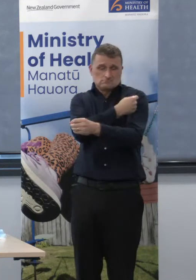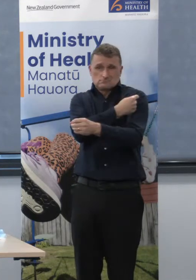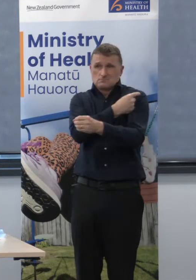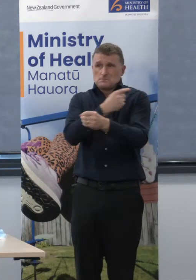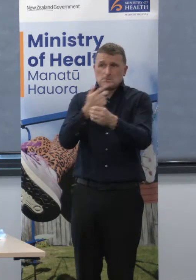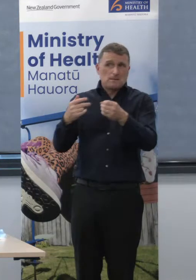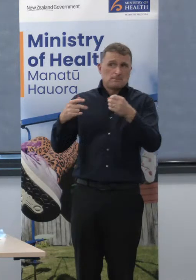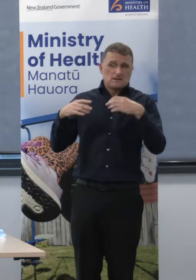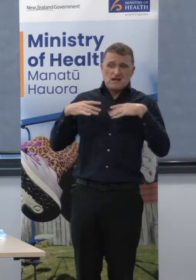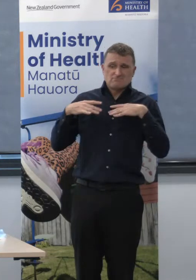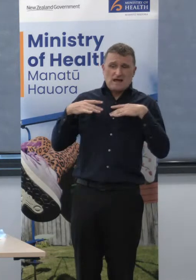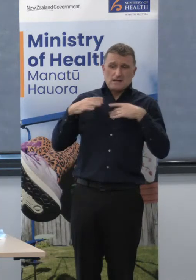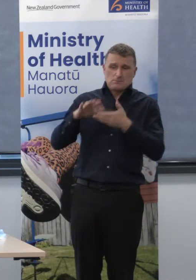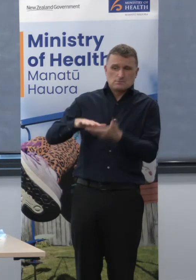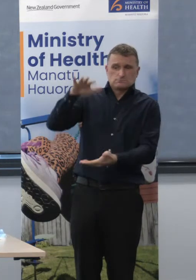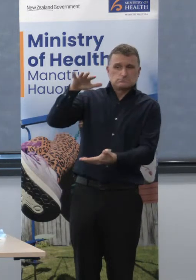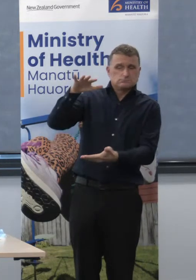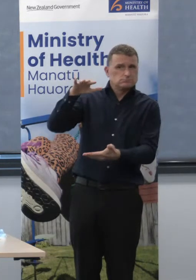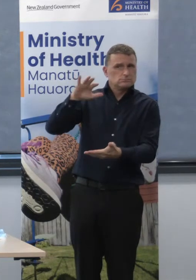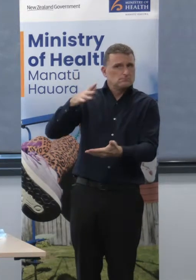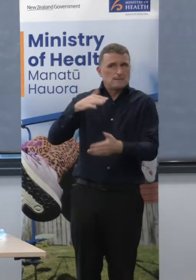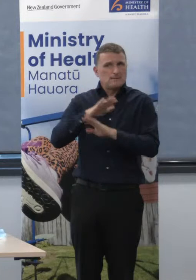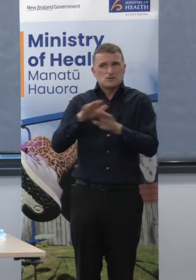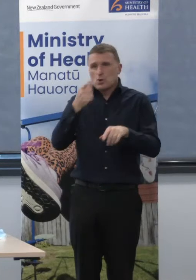but I understand that there was a supply issue as well, so making it available more widely